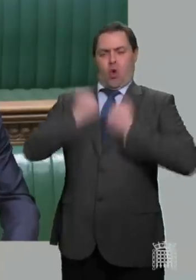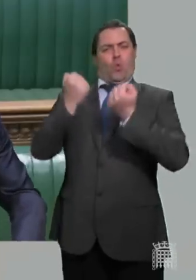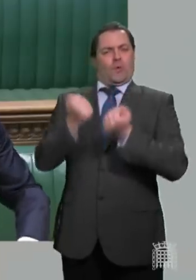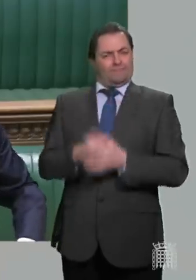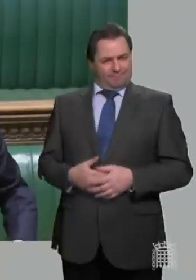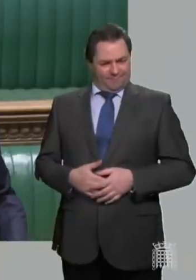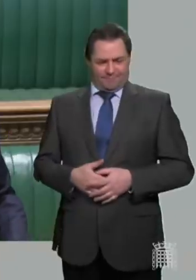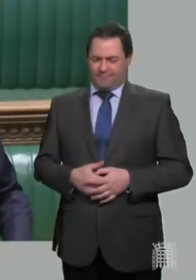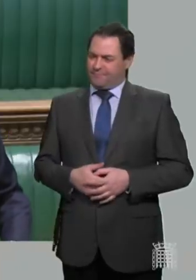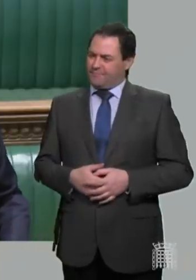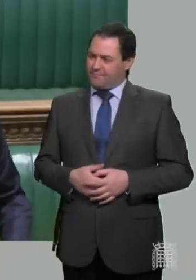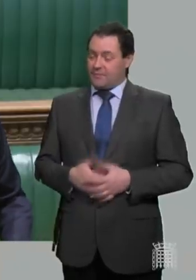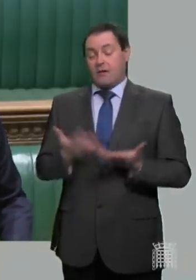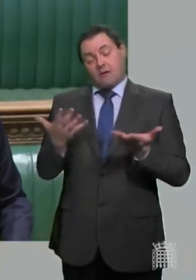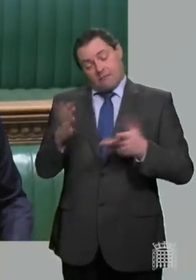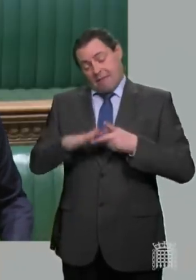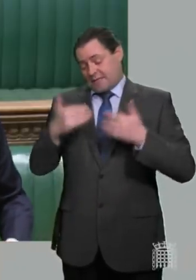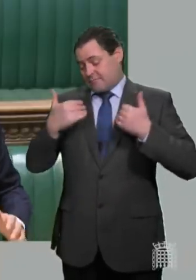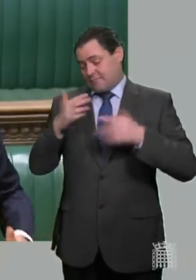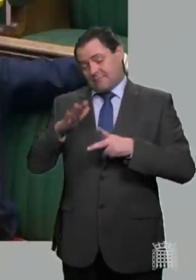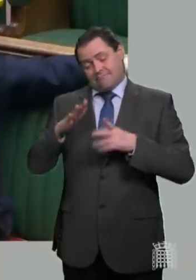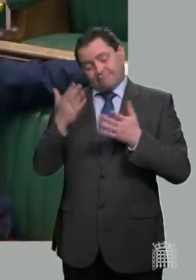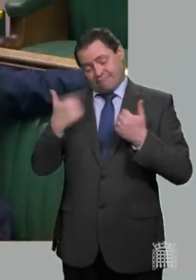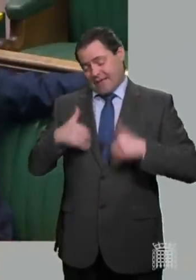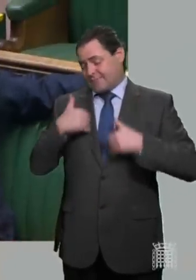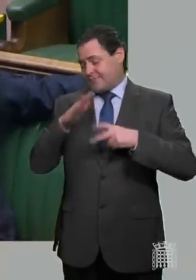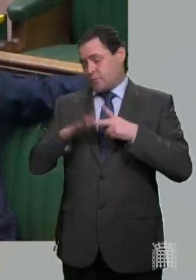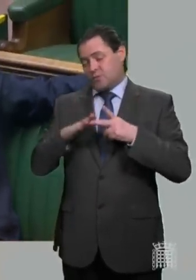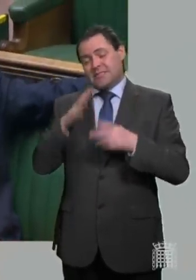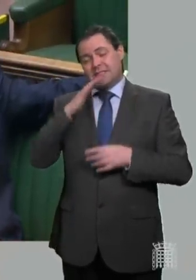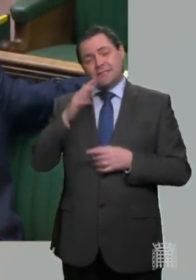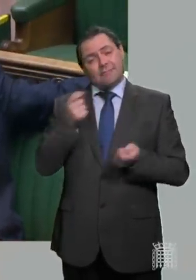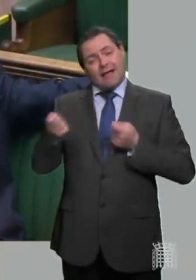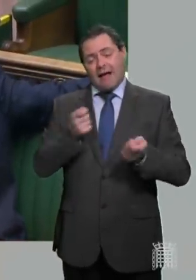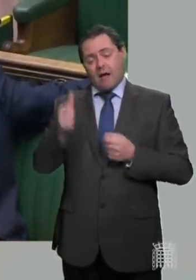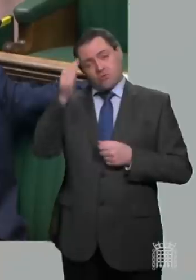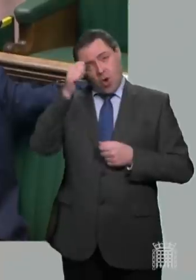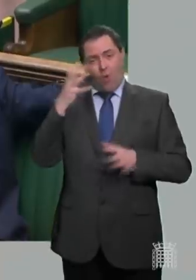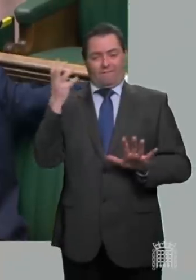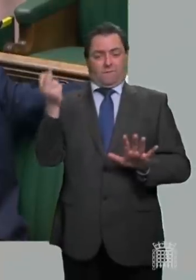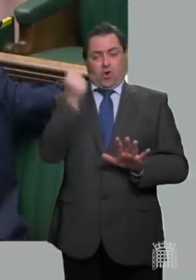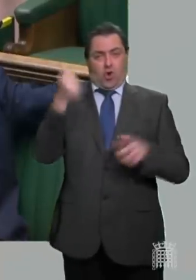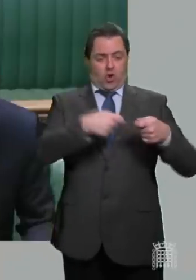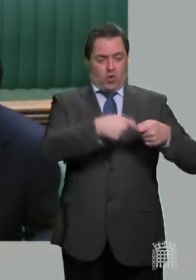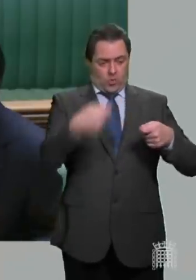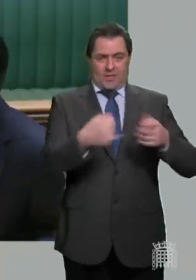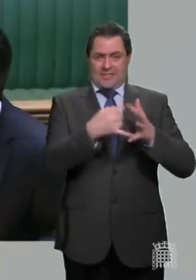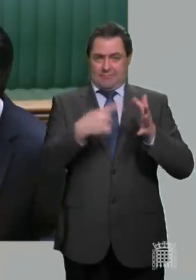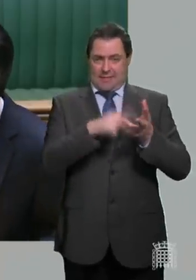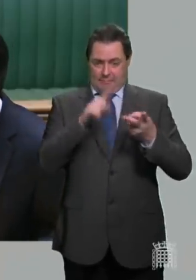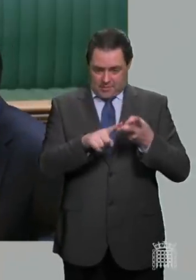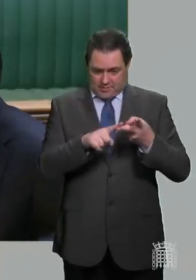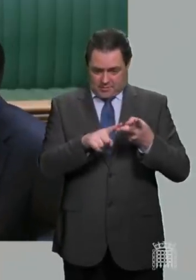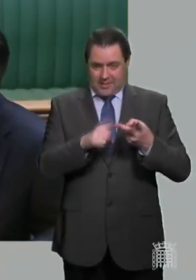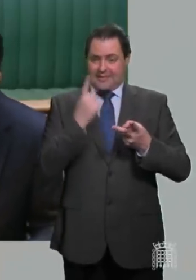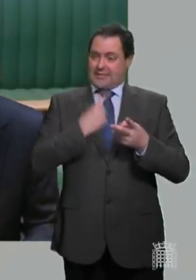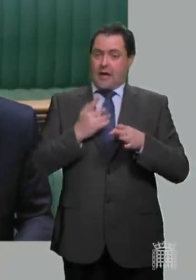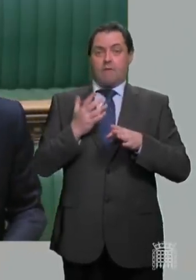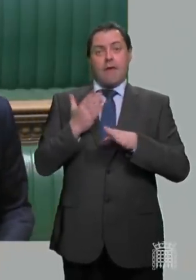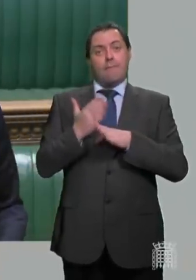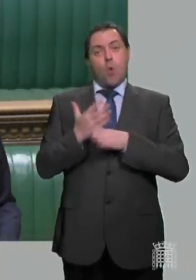So, the furlough—extended to September; self-employed grants—extended to September;